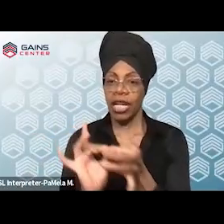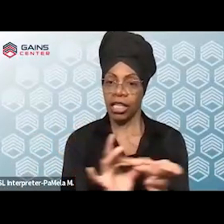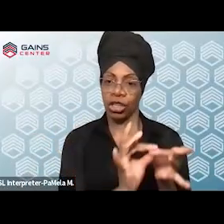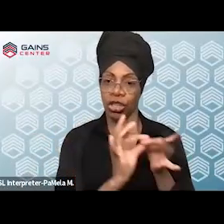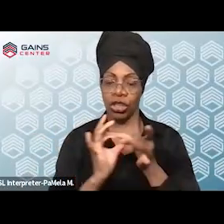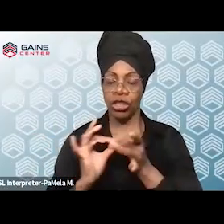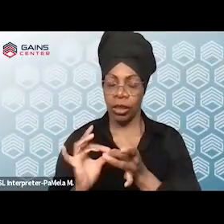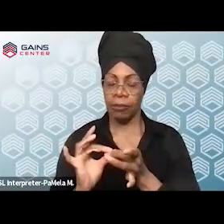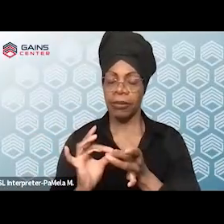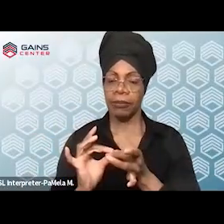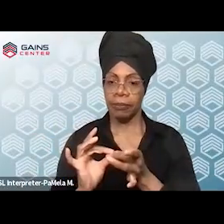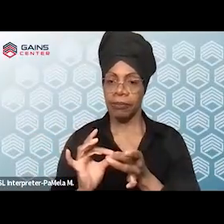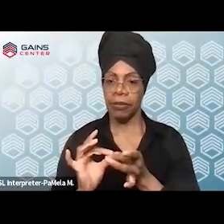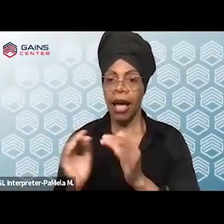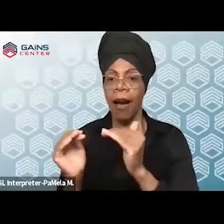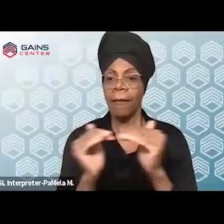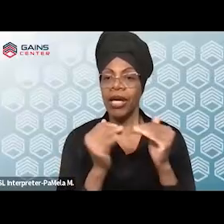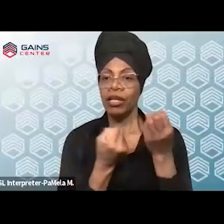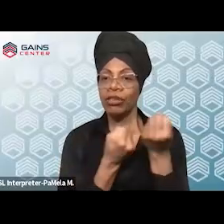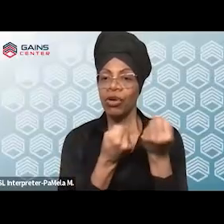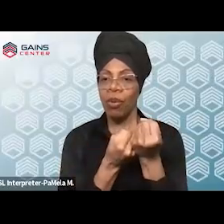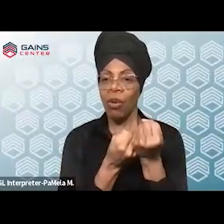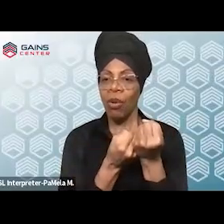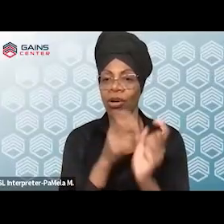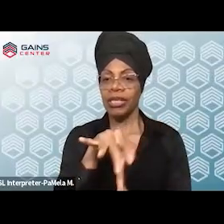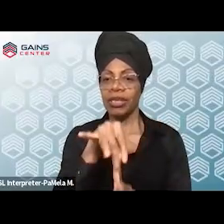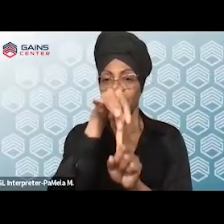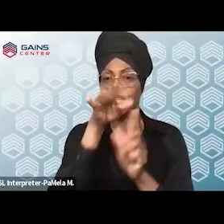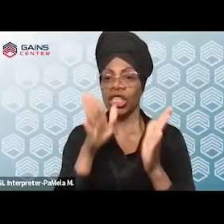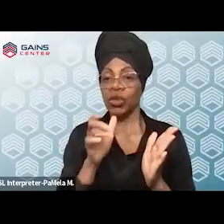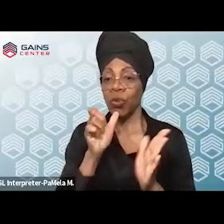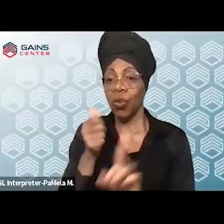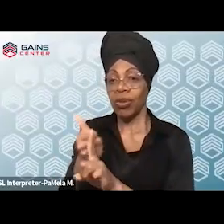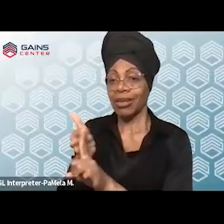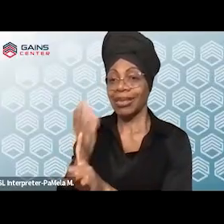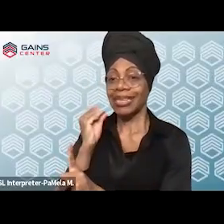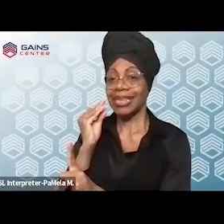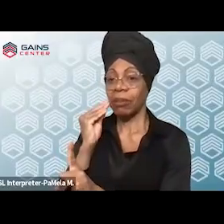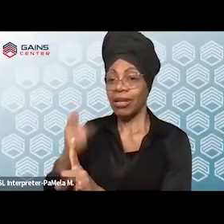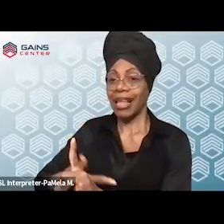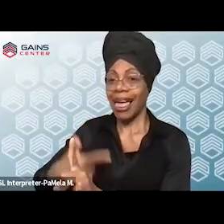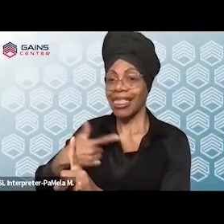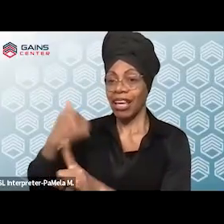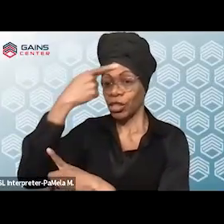And that a peer support specialist who has lived experience with trauma and trauma recovery